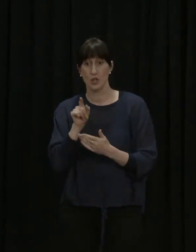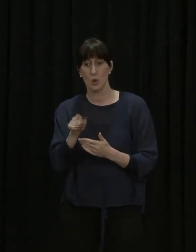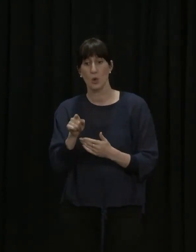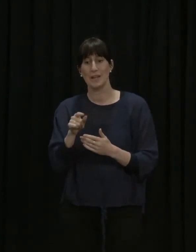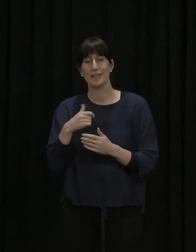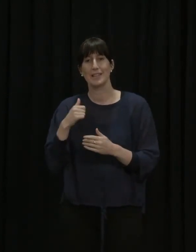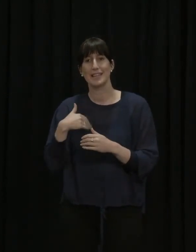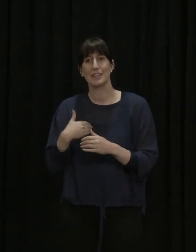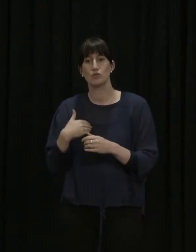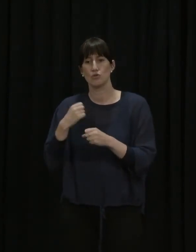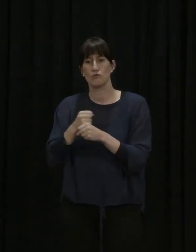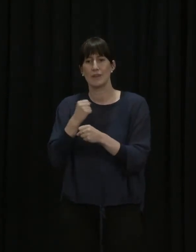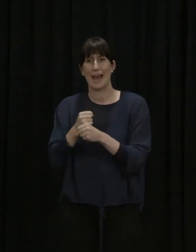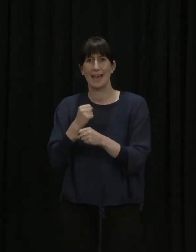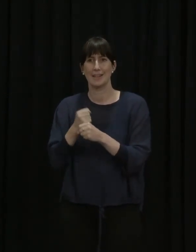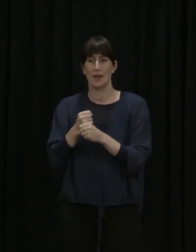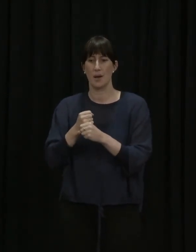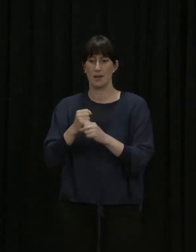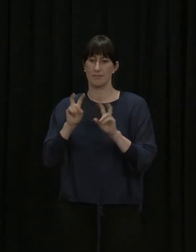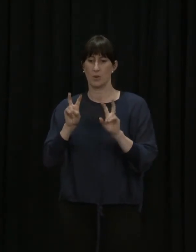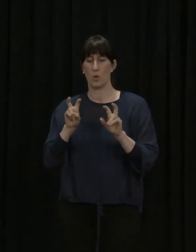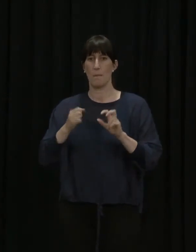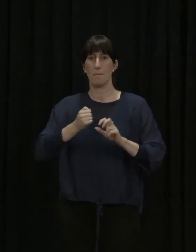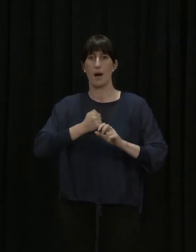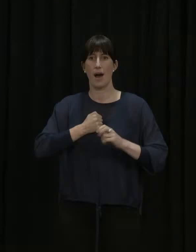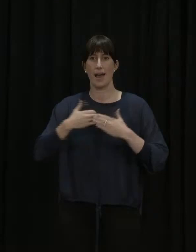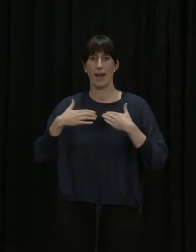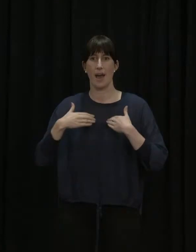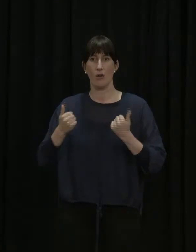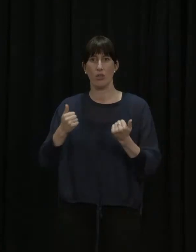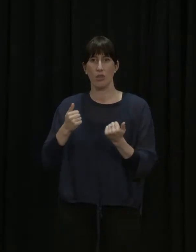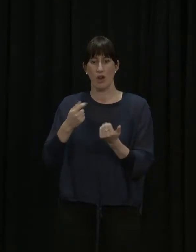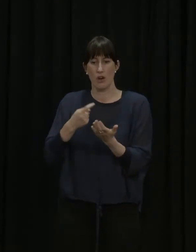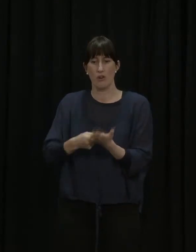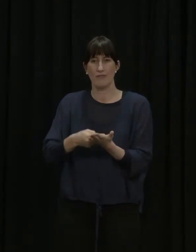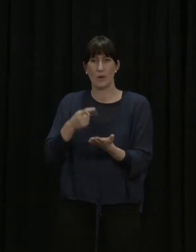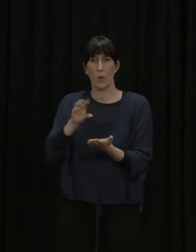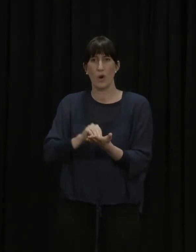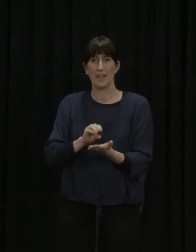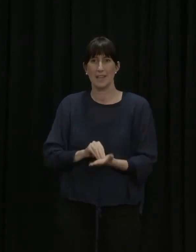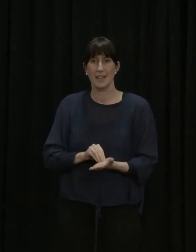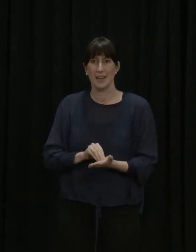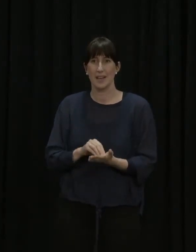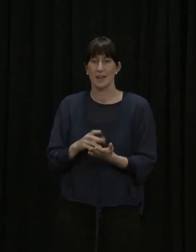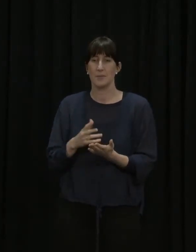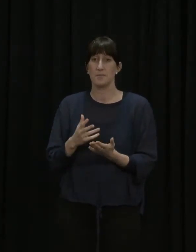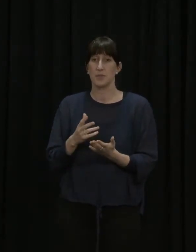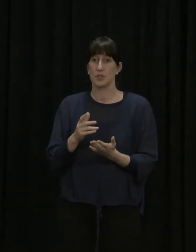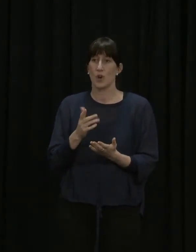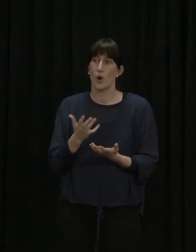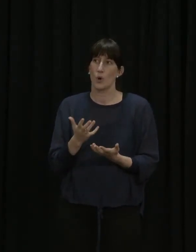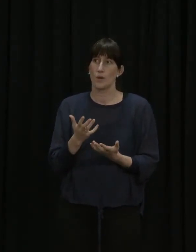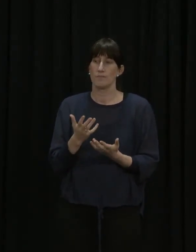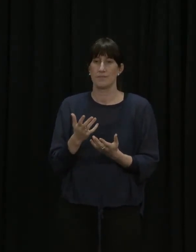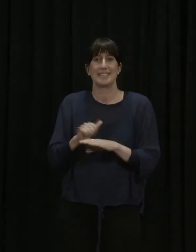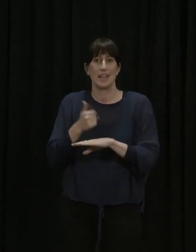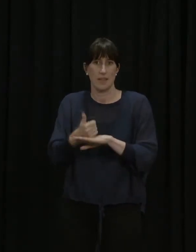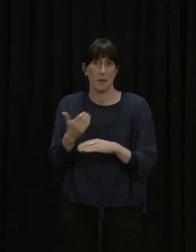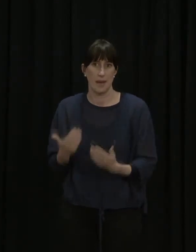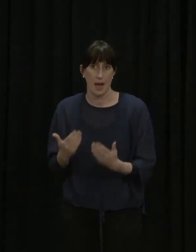download the get when the